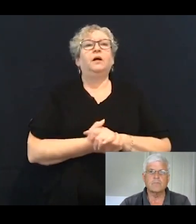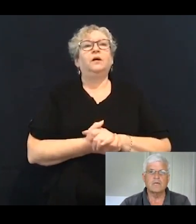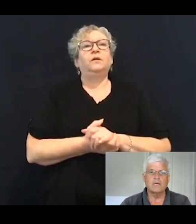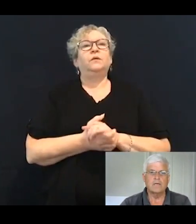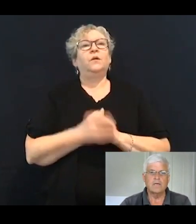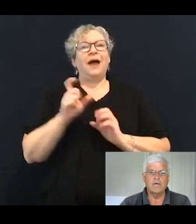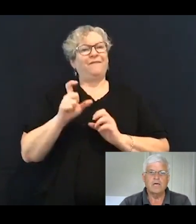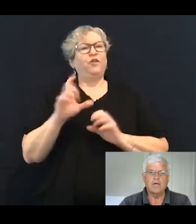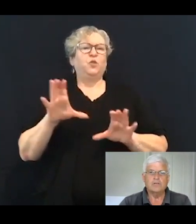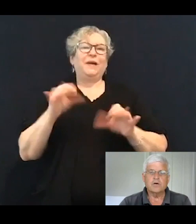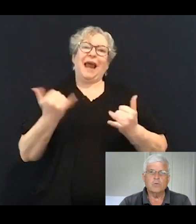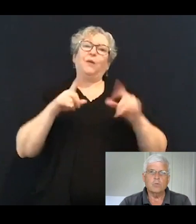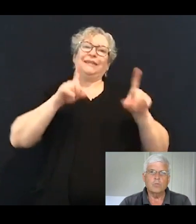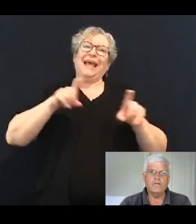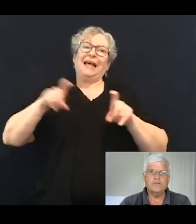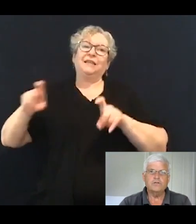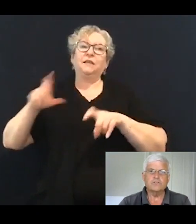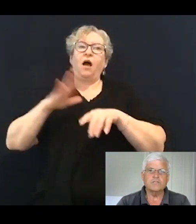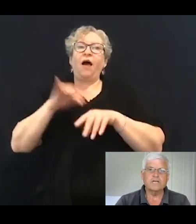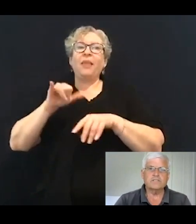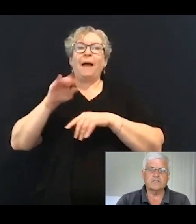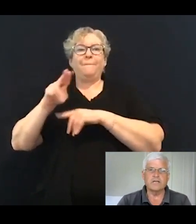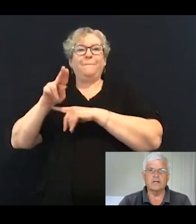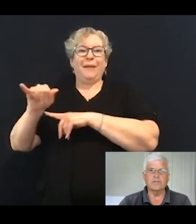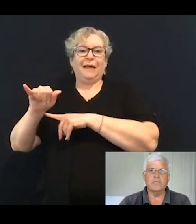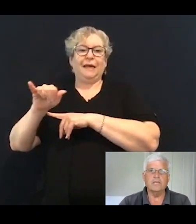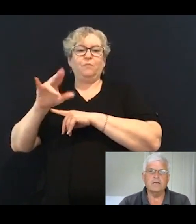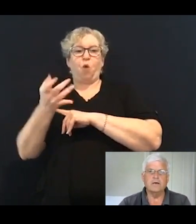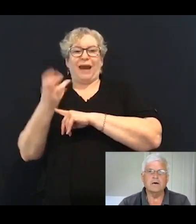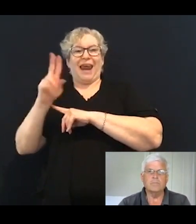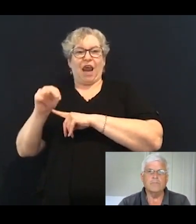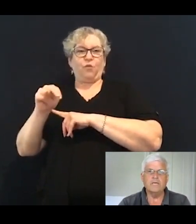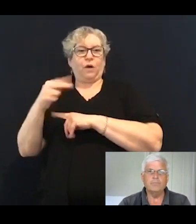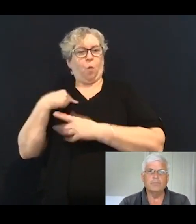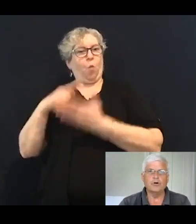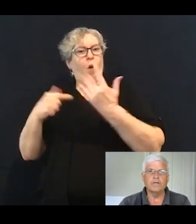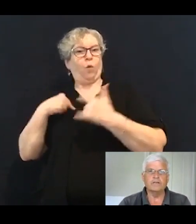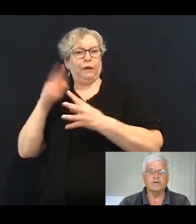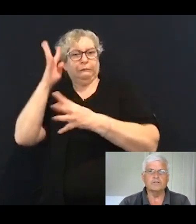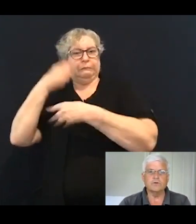So we need to do some tests then on the mini protocadherins that we engineered.